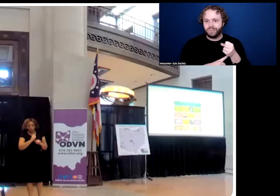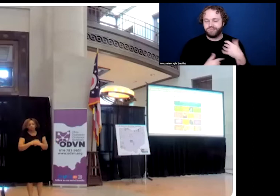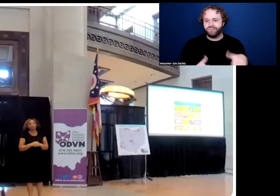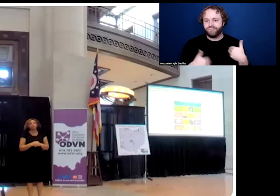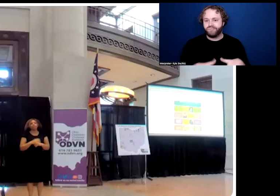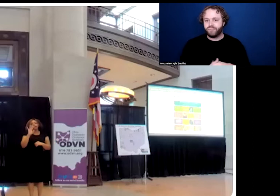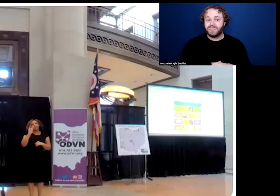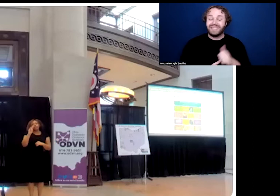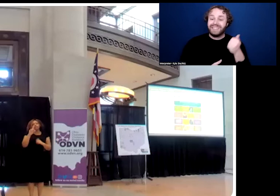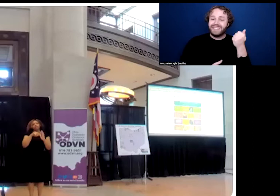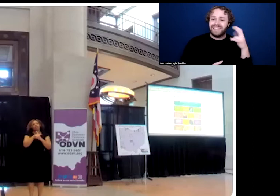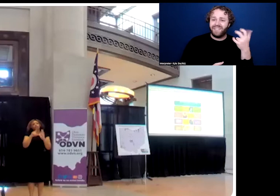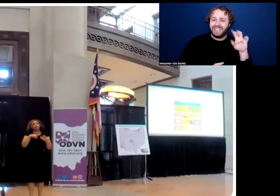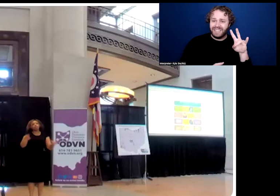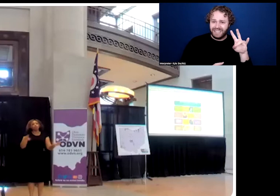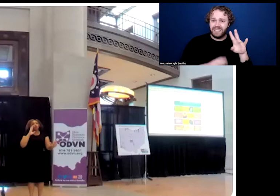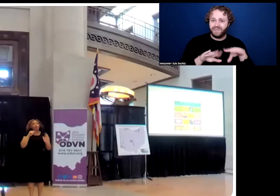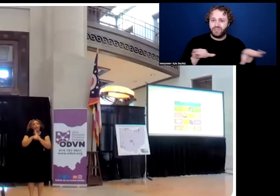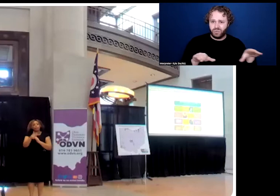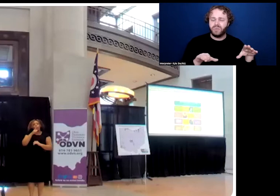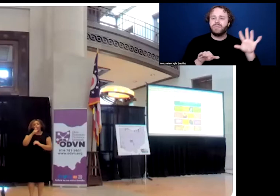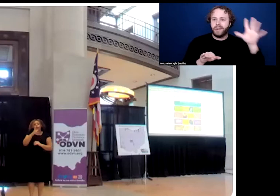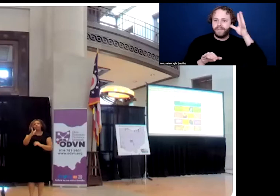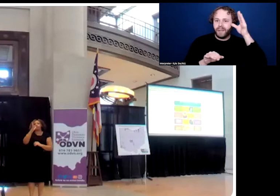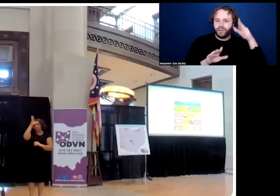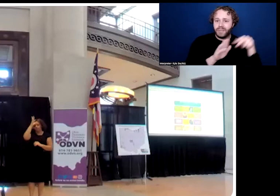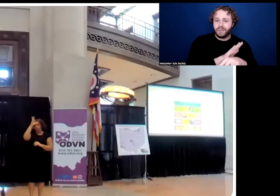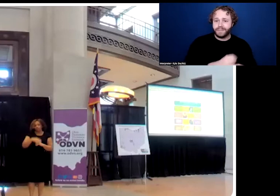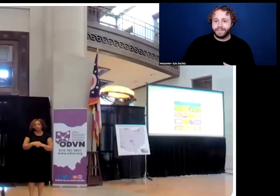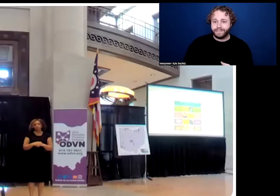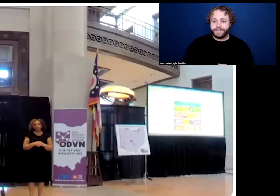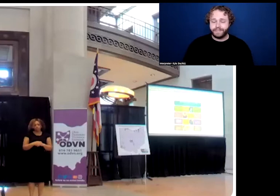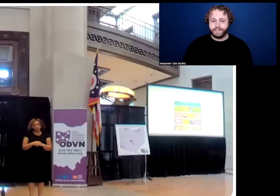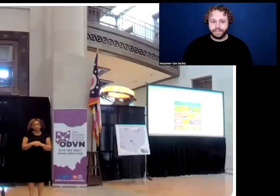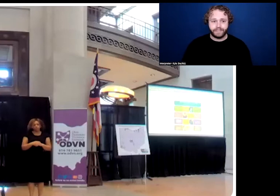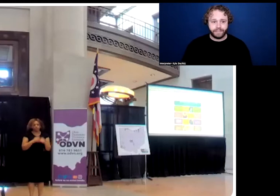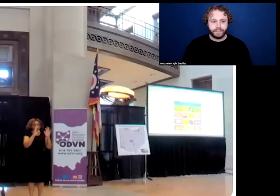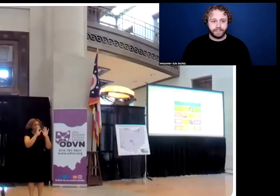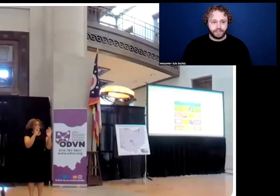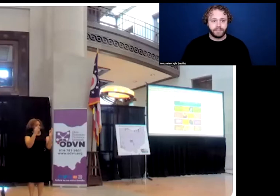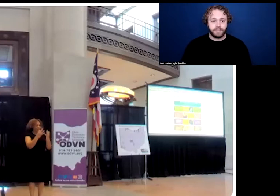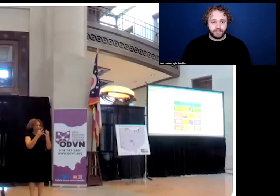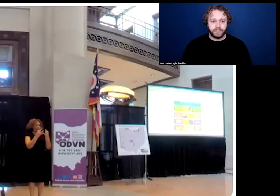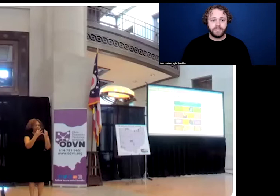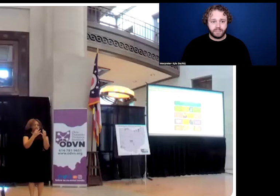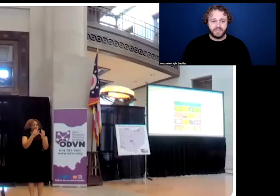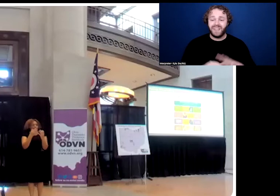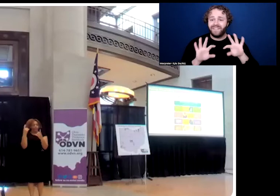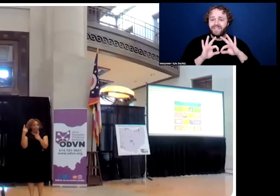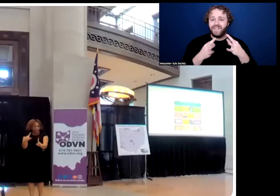children were killed by their fathers. Family annihilation occurred in at least three cases.